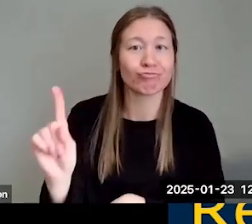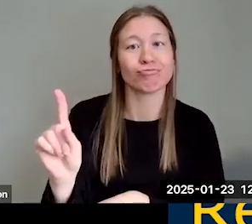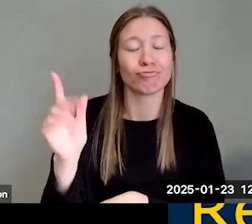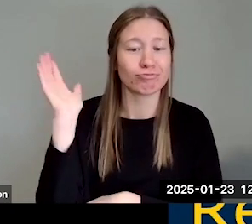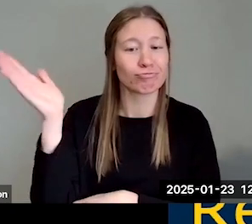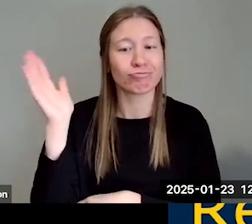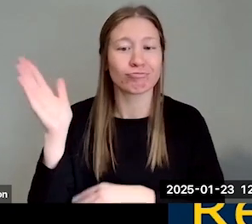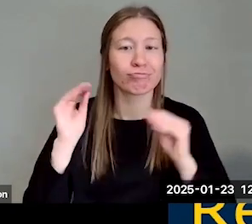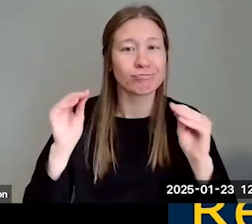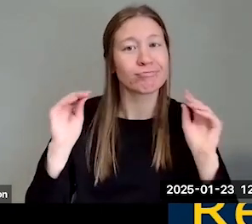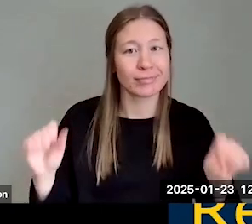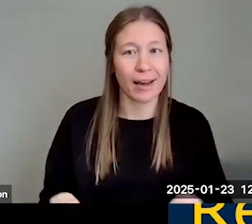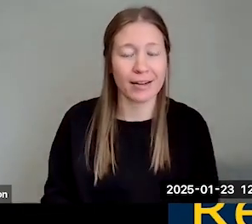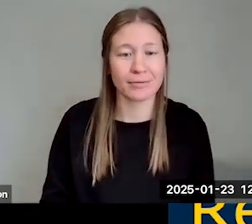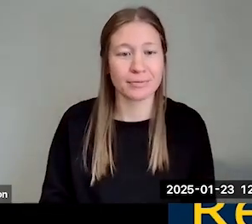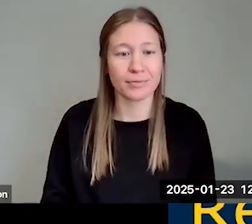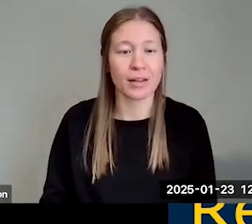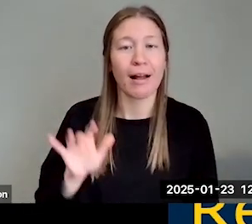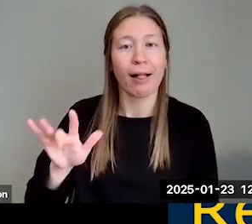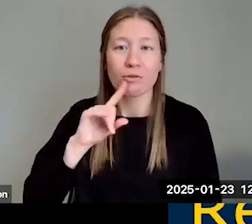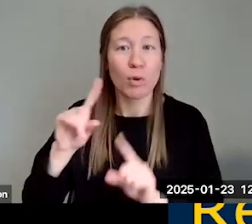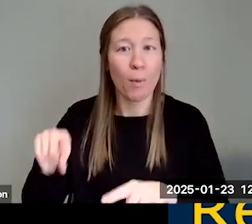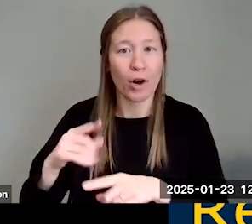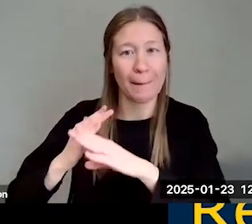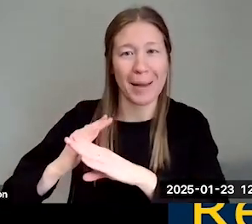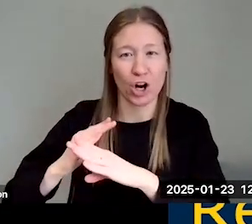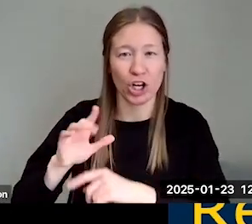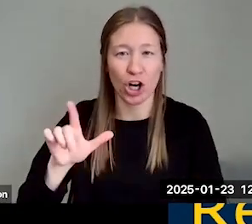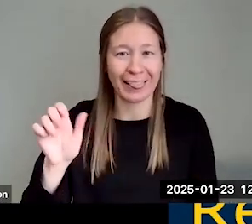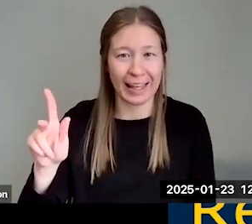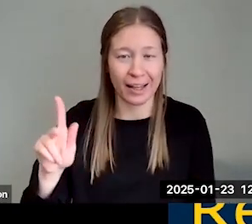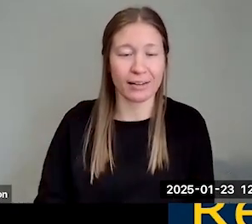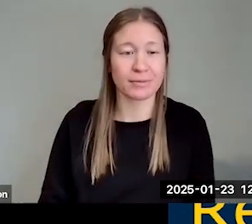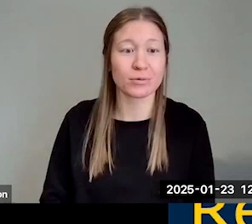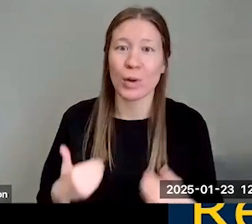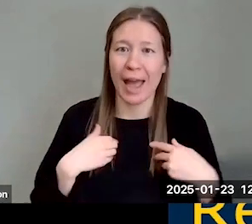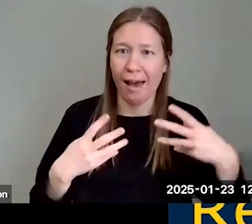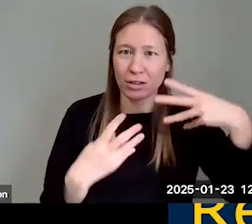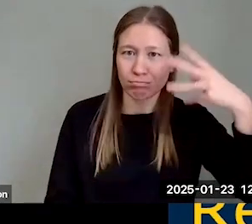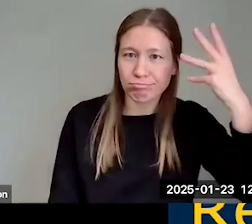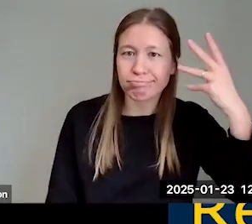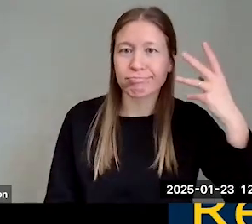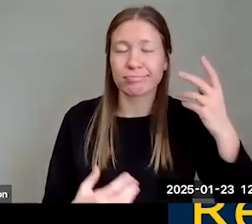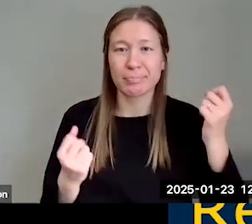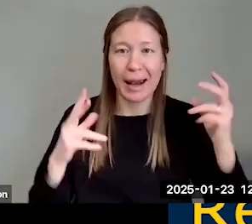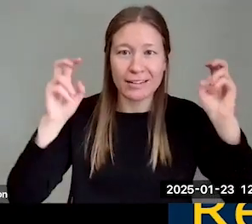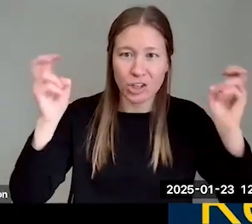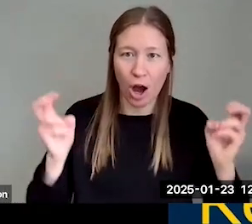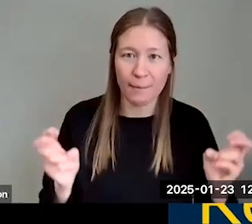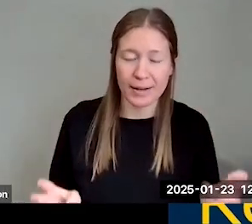We have a wide and growing number of topics that we can present to your units